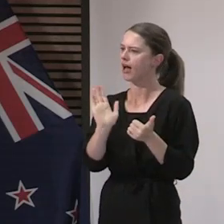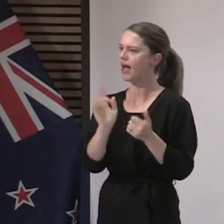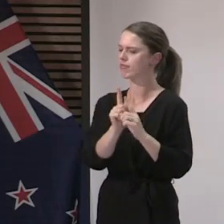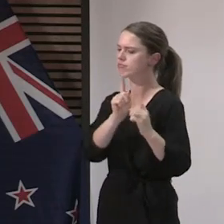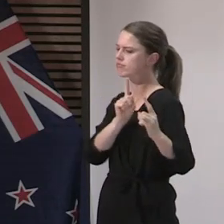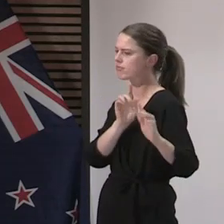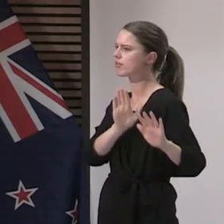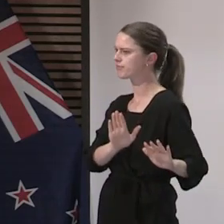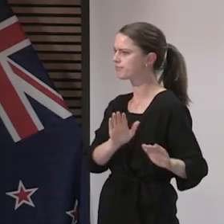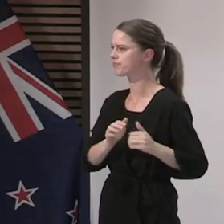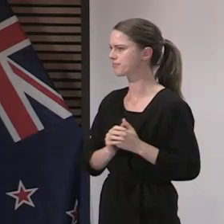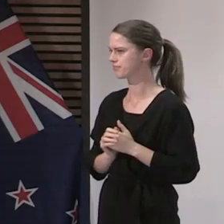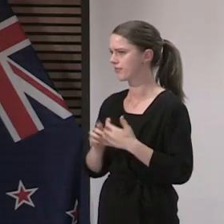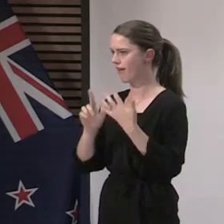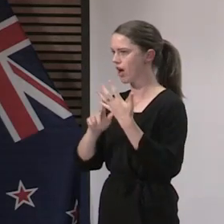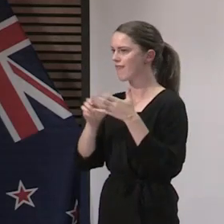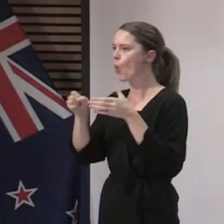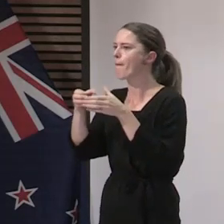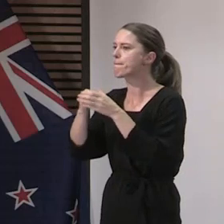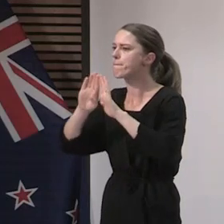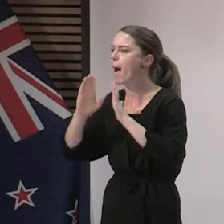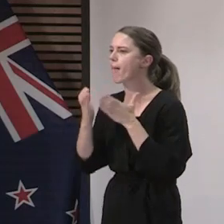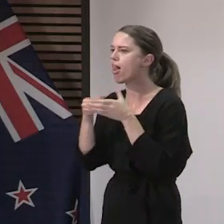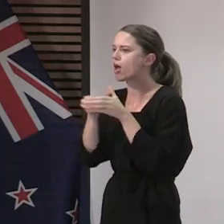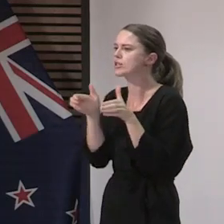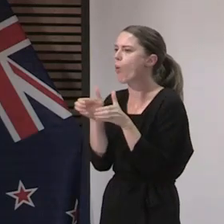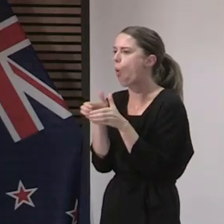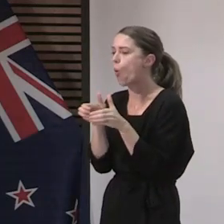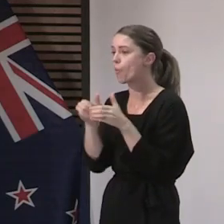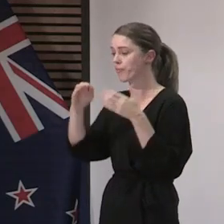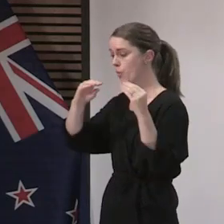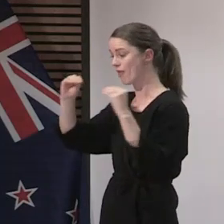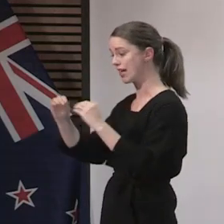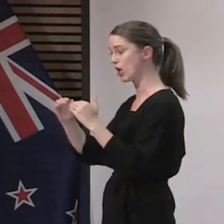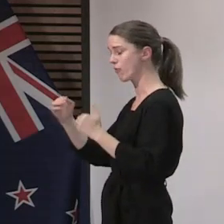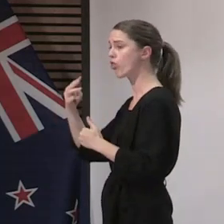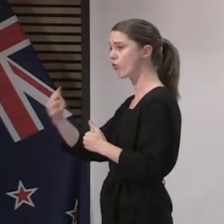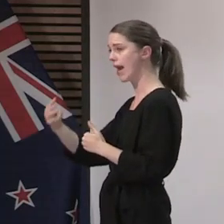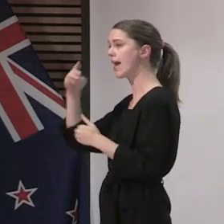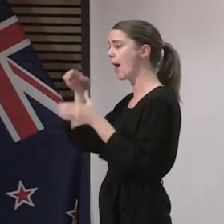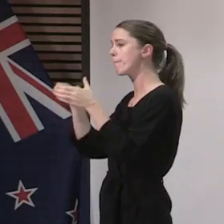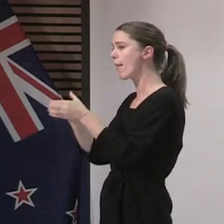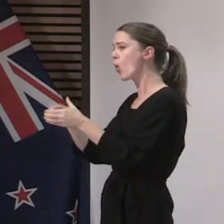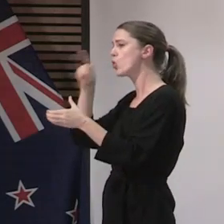2 metres away from anyone not in your bubble and make minimal trips. Five, keep your